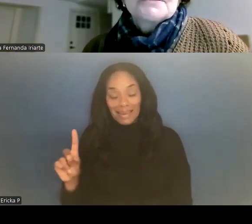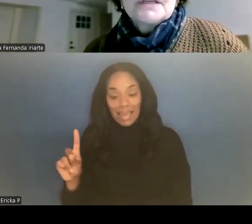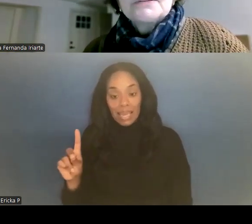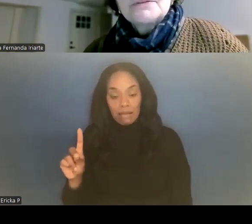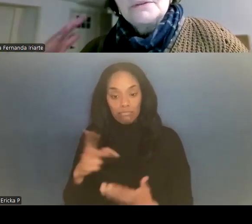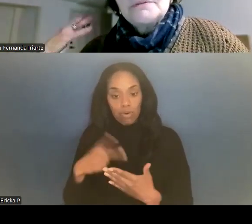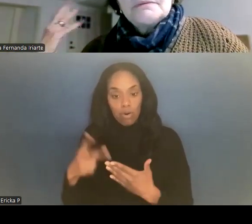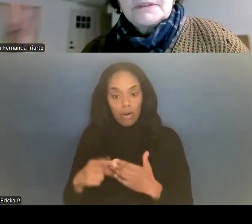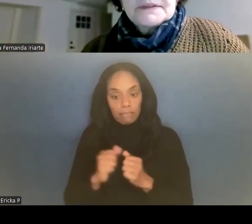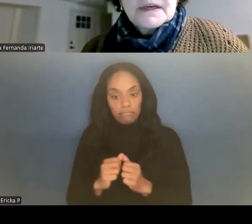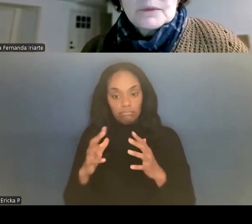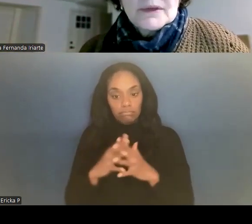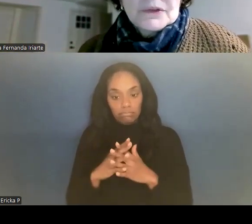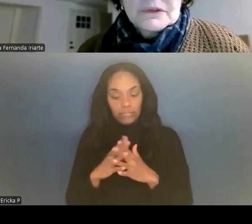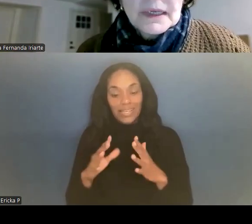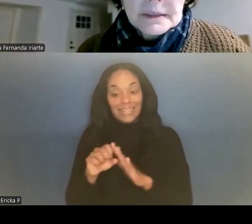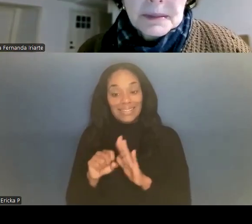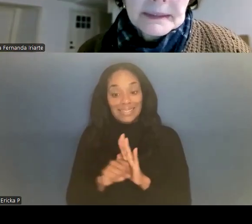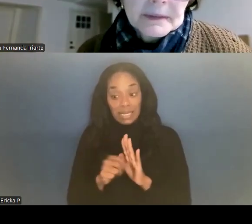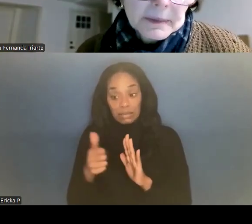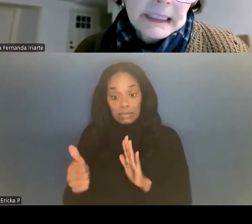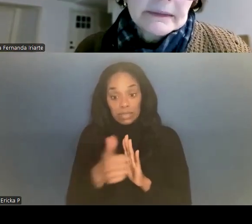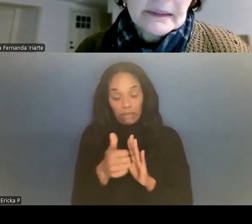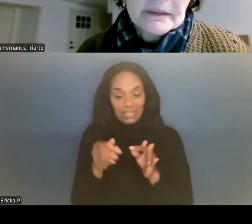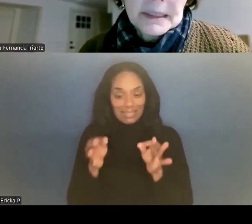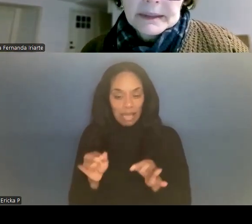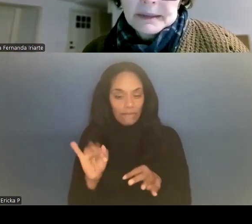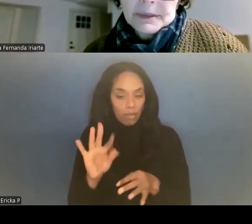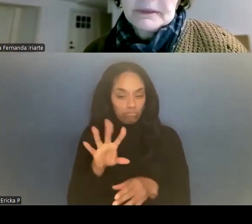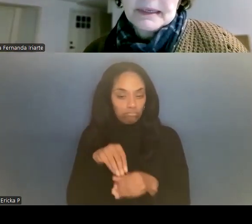States could decide whether or not to participate in the Medicaid program.